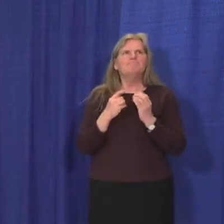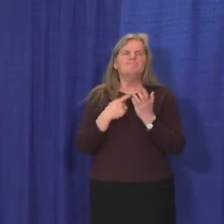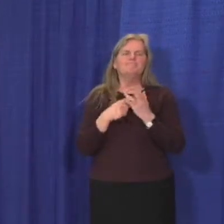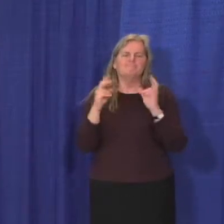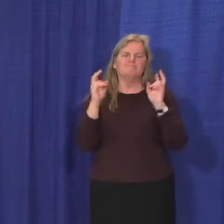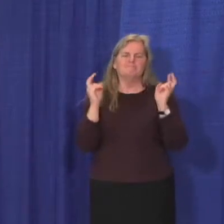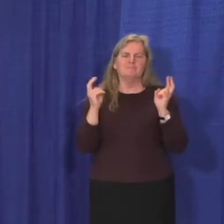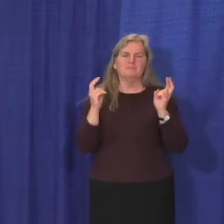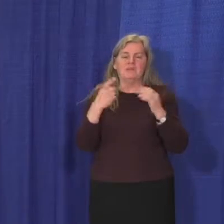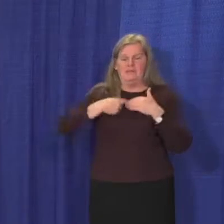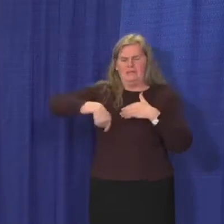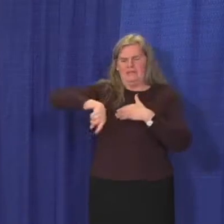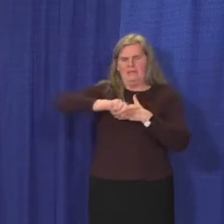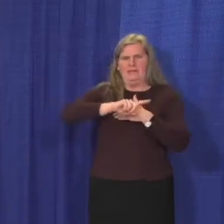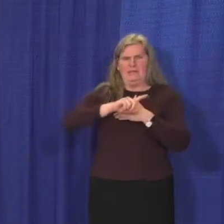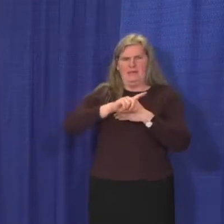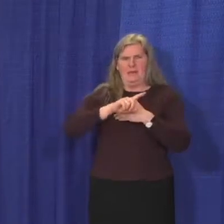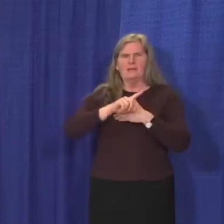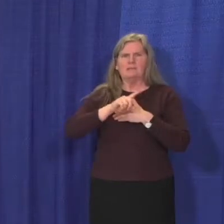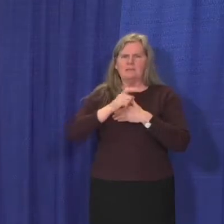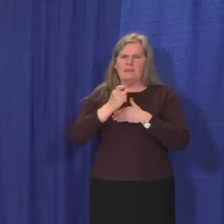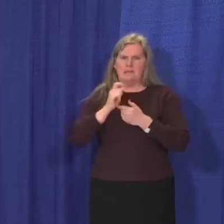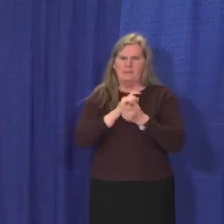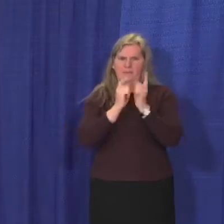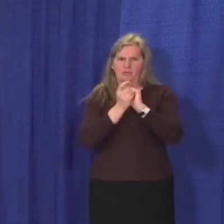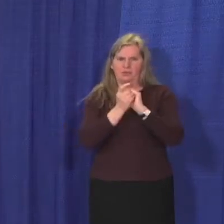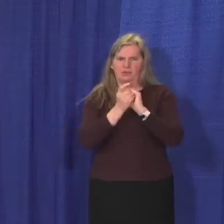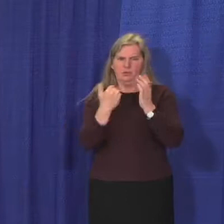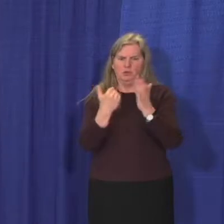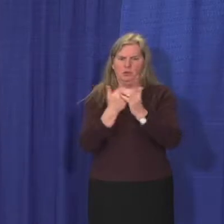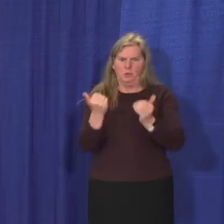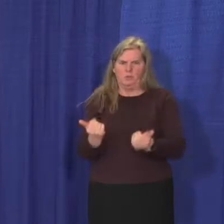areas as we look at changing